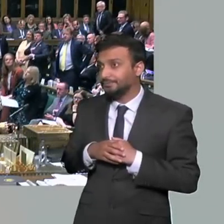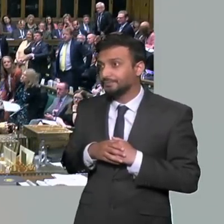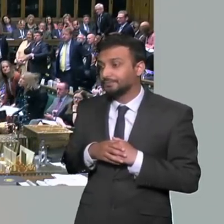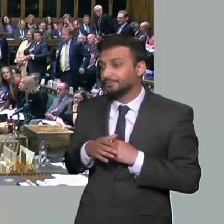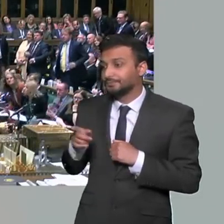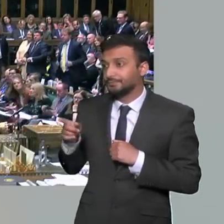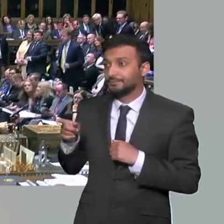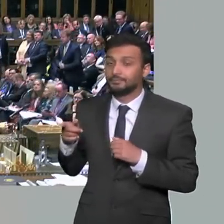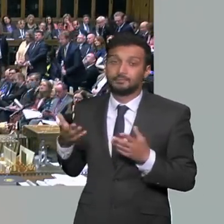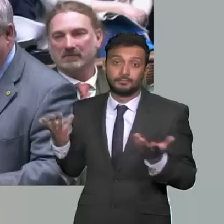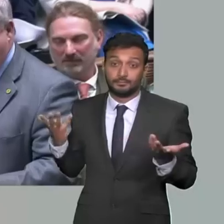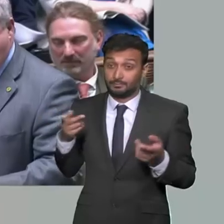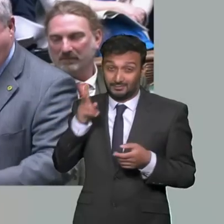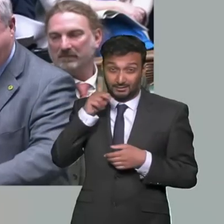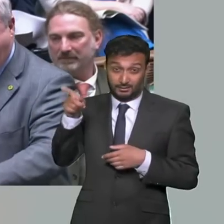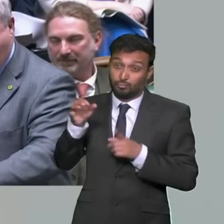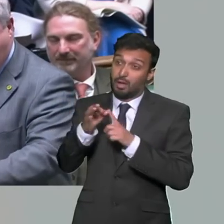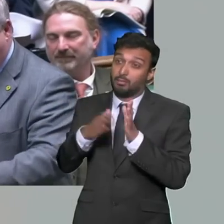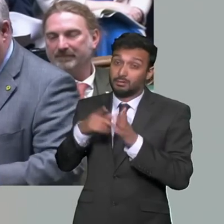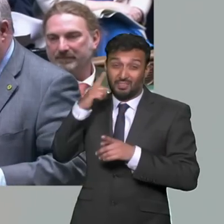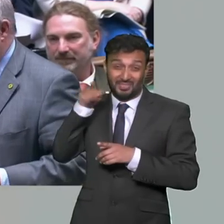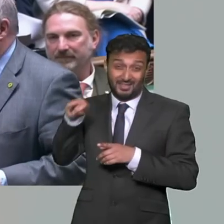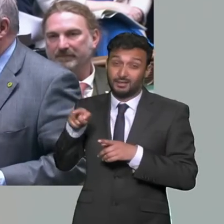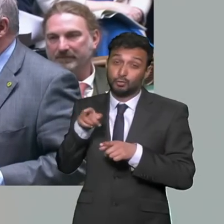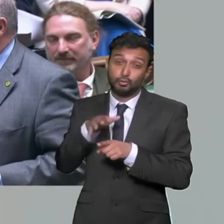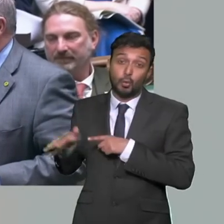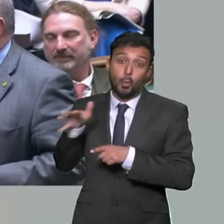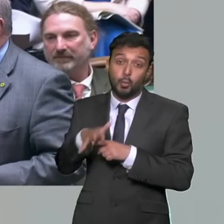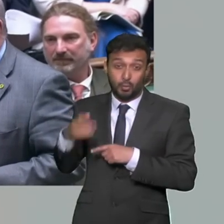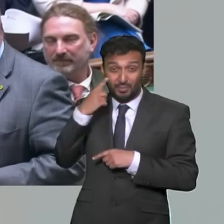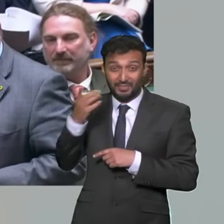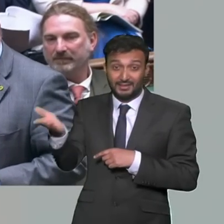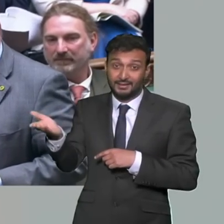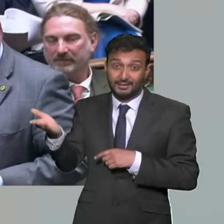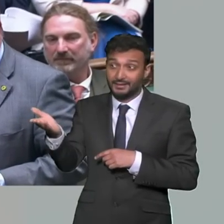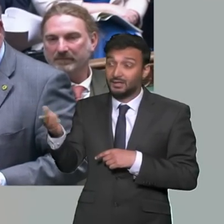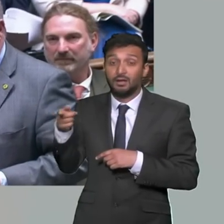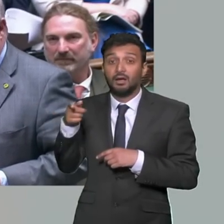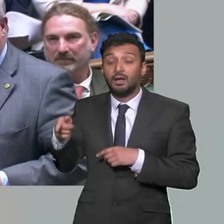joke to the Prime Minister. The Prime Minister has lost the trust of the public.